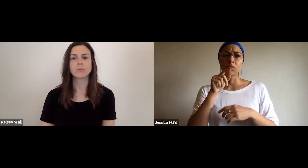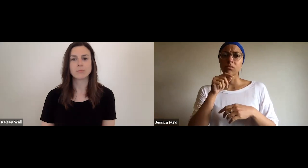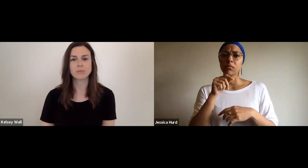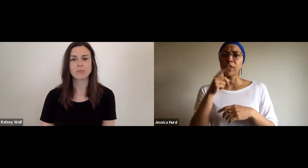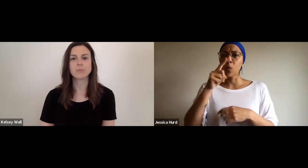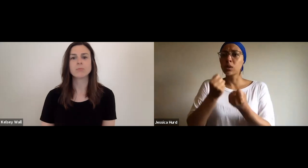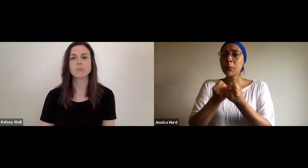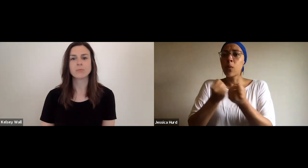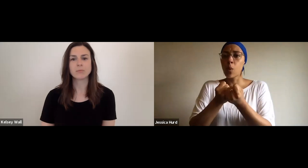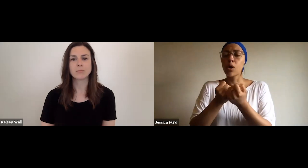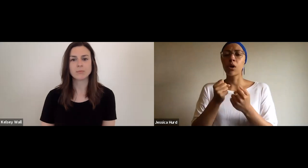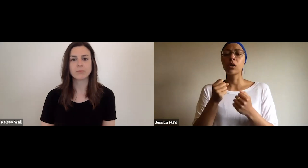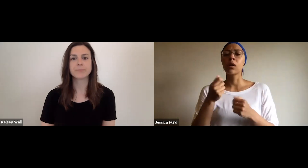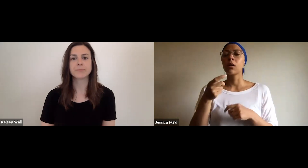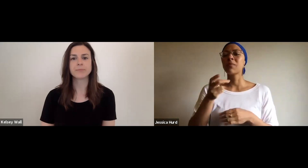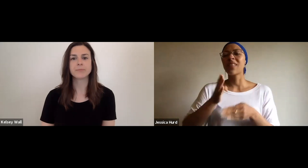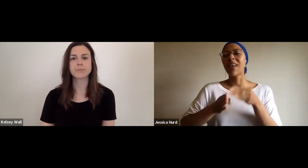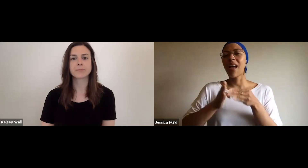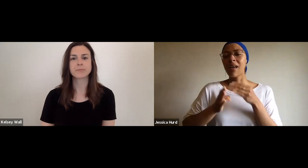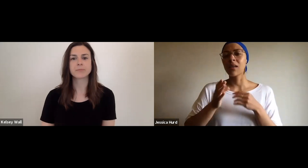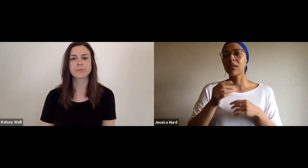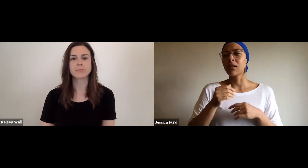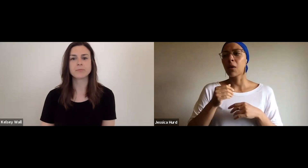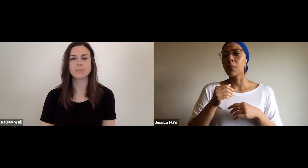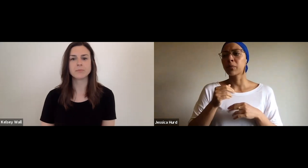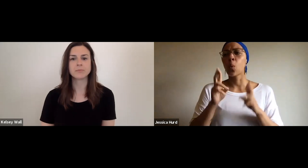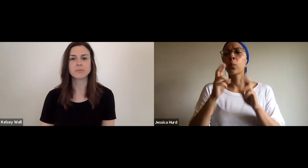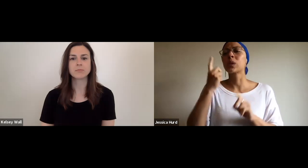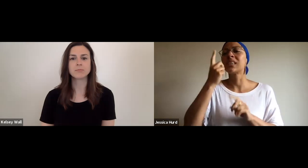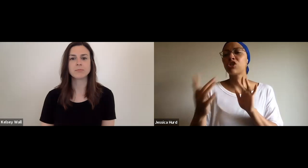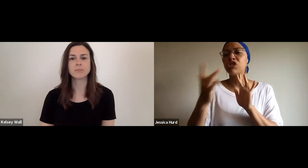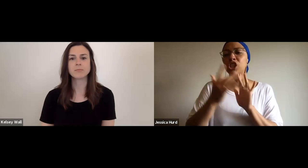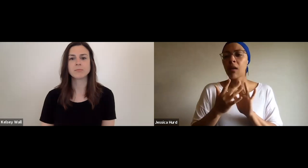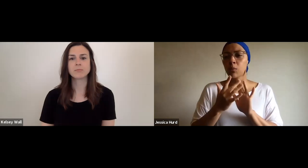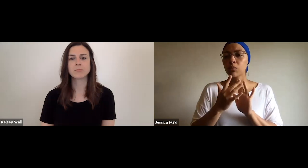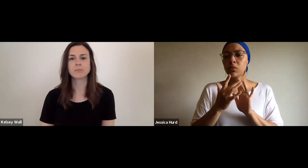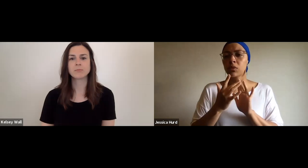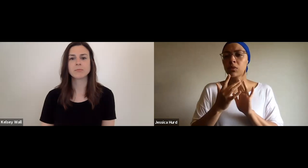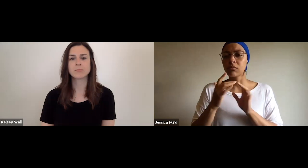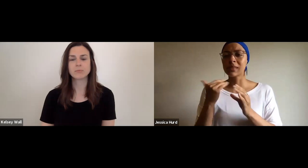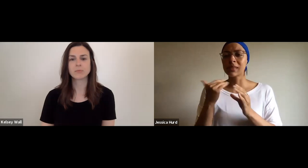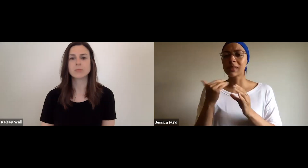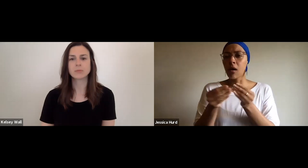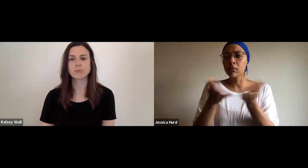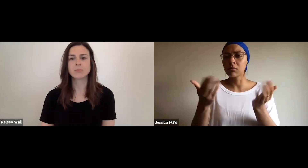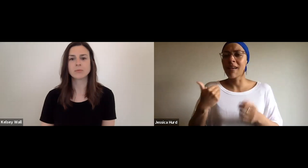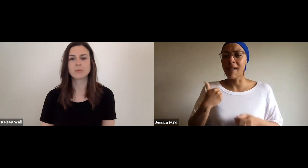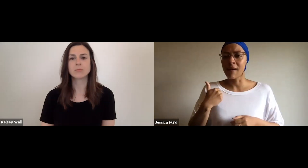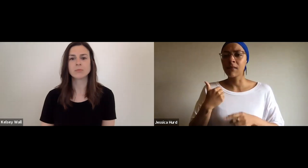We need resources, we need support, and in the end, people don't have these access.